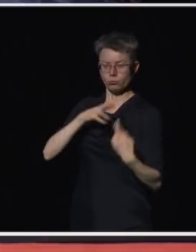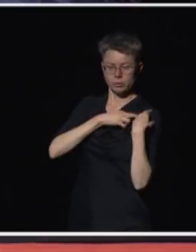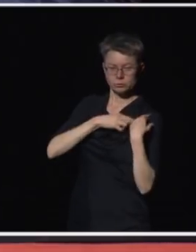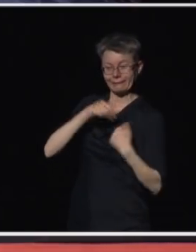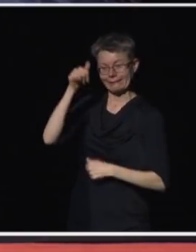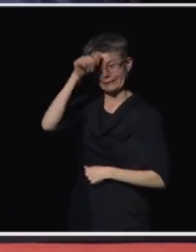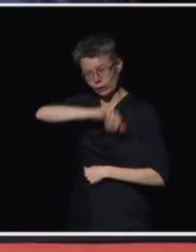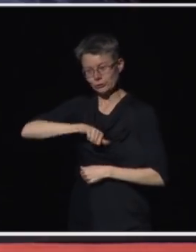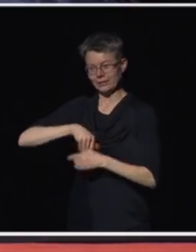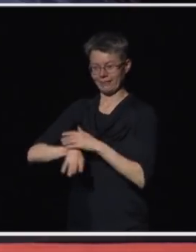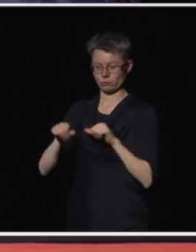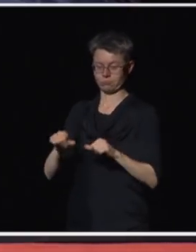in that job after George W. Bush.